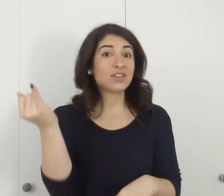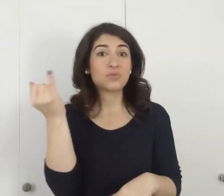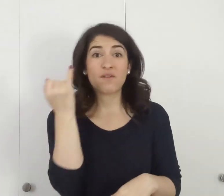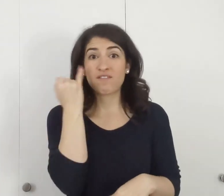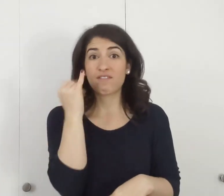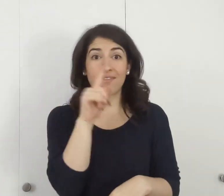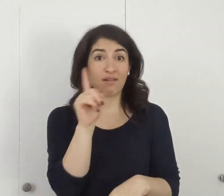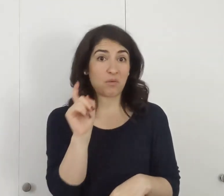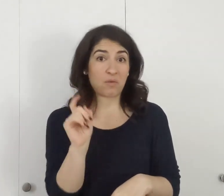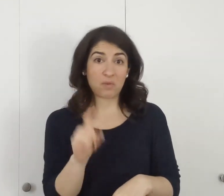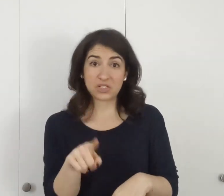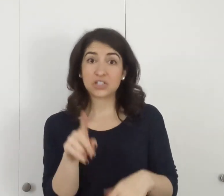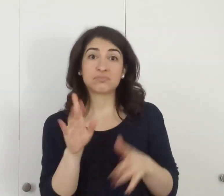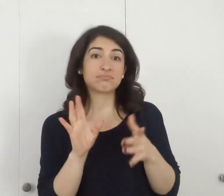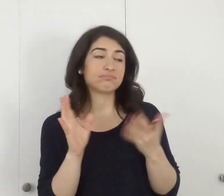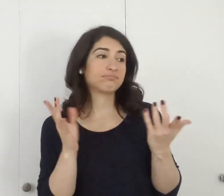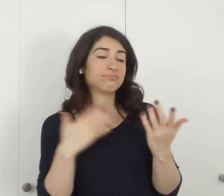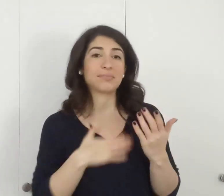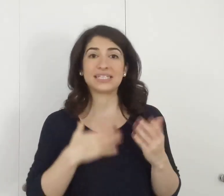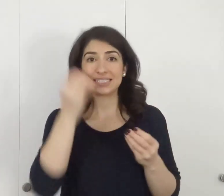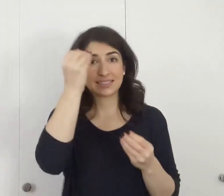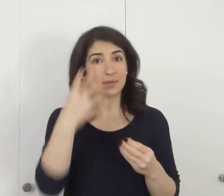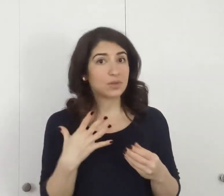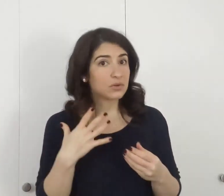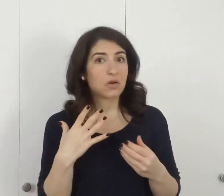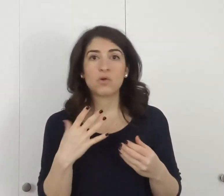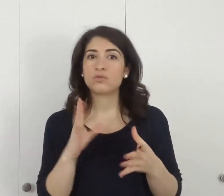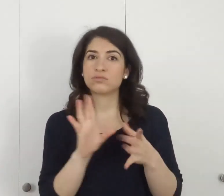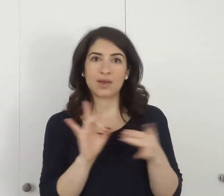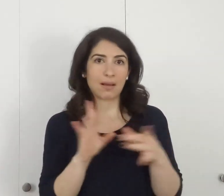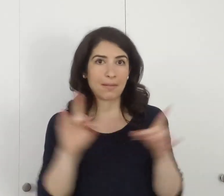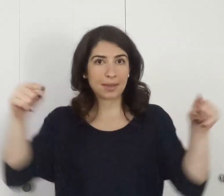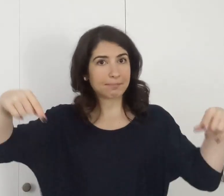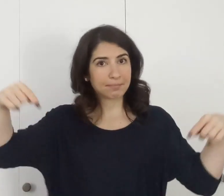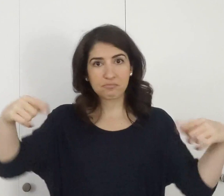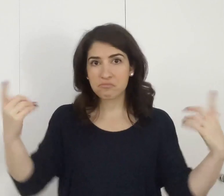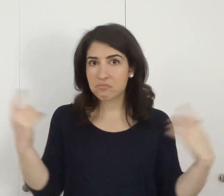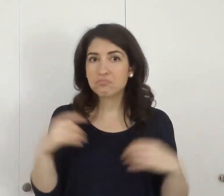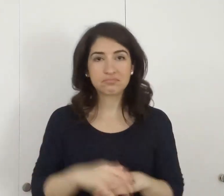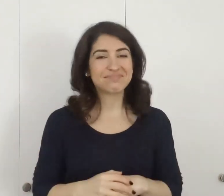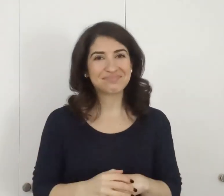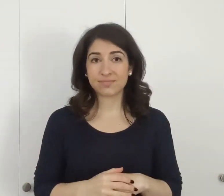Okay, now if you have any questions. please let me know -- you can comment below.